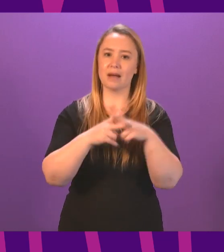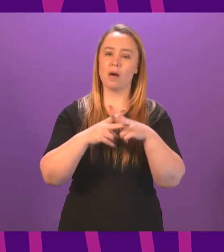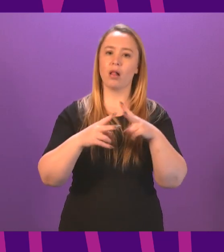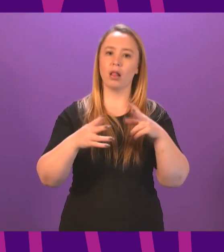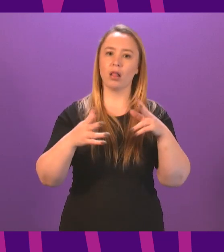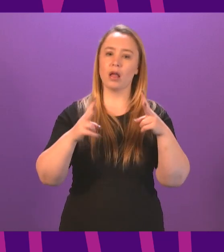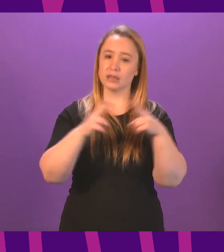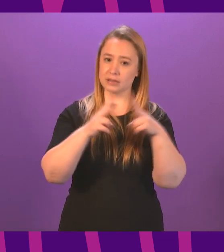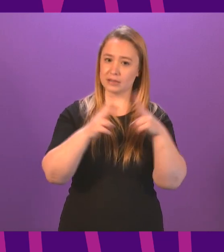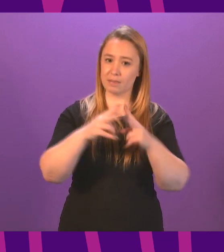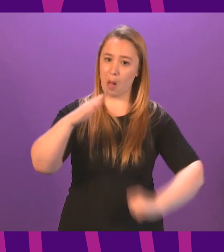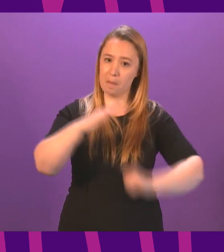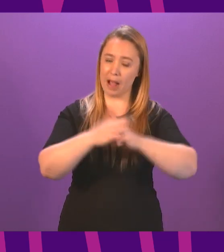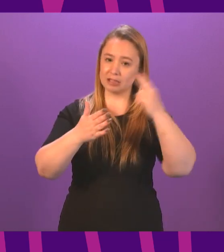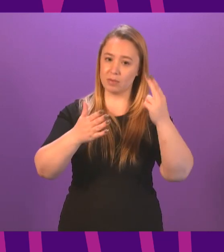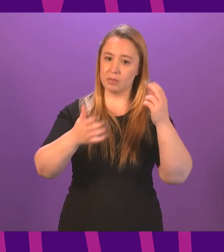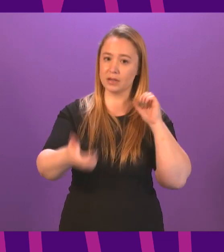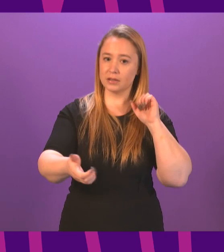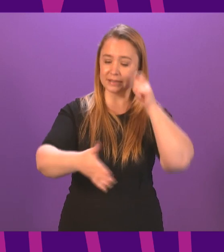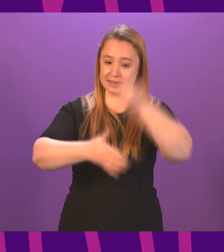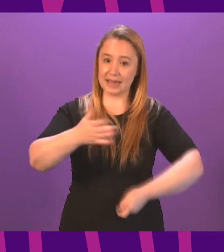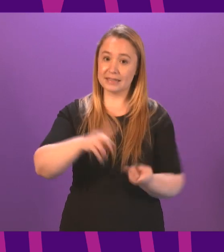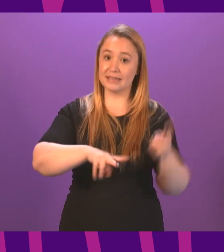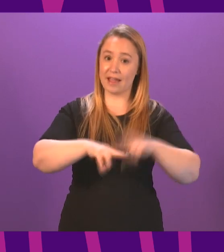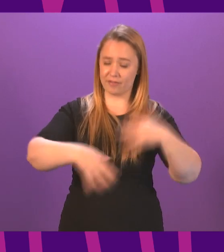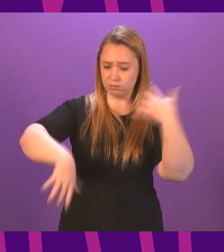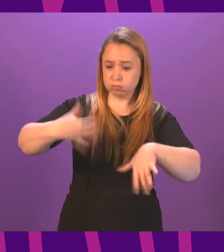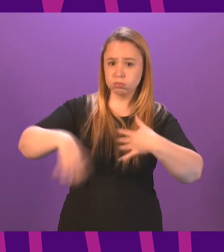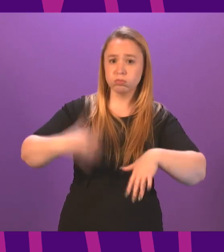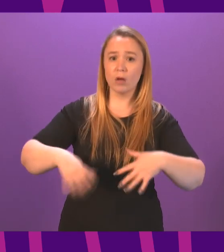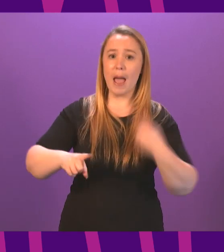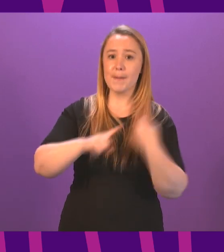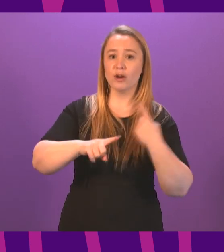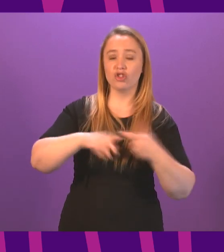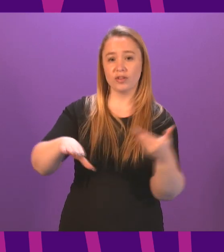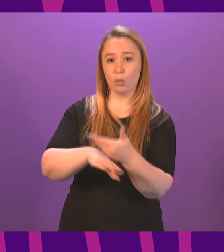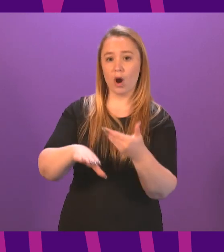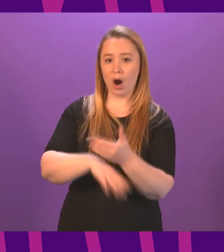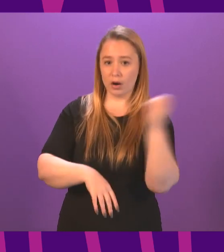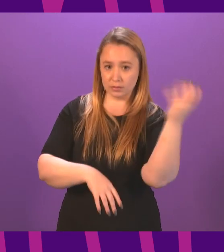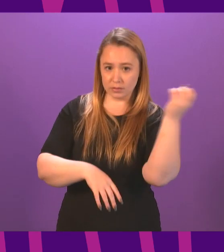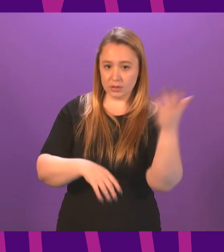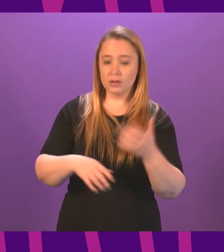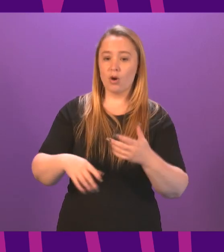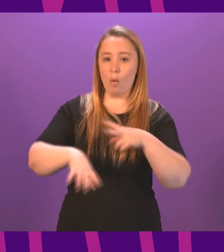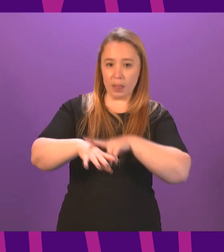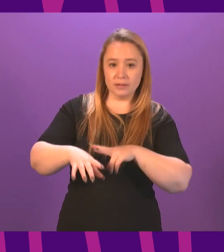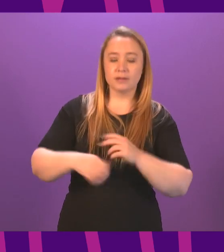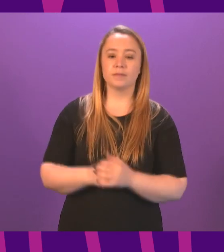The First Minister (Nicola Sturgeon): I make a point of ensuring that I do not rule